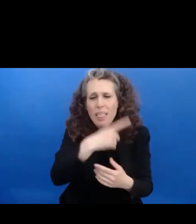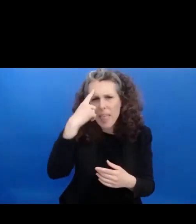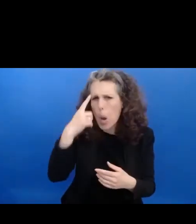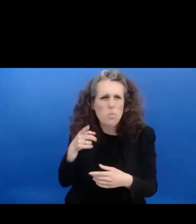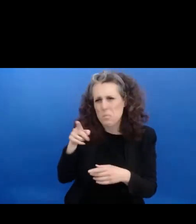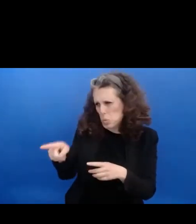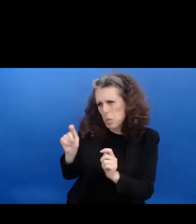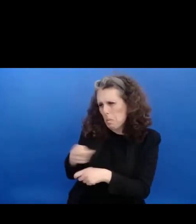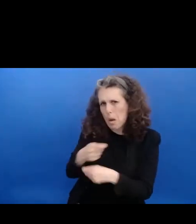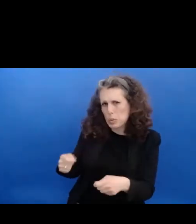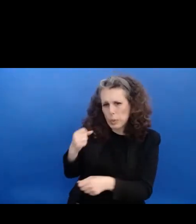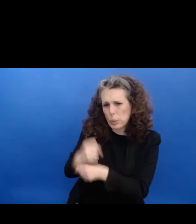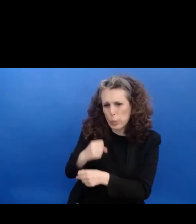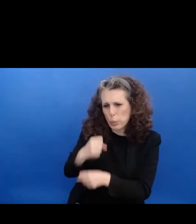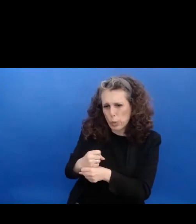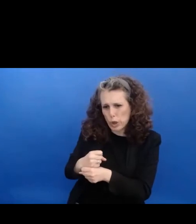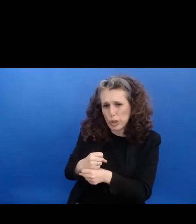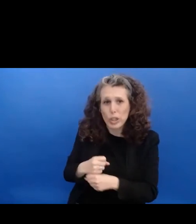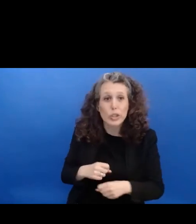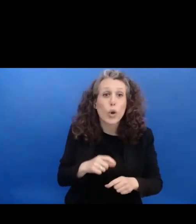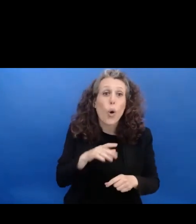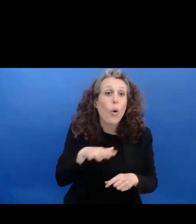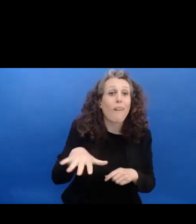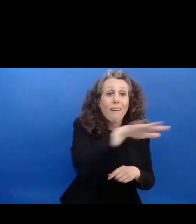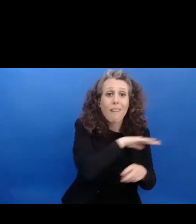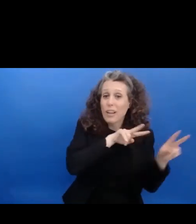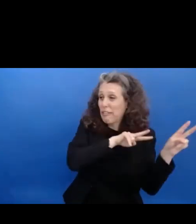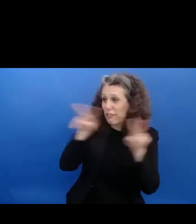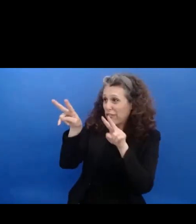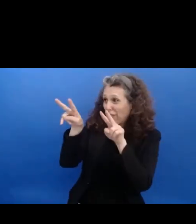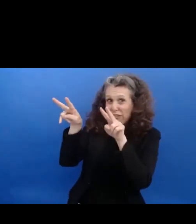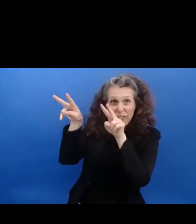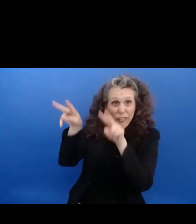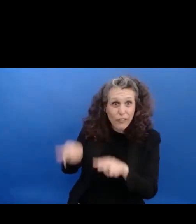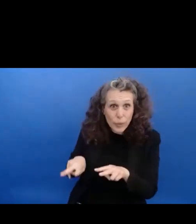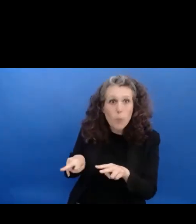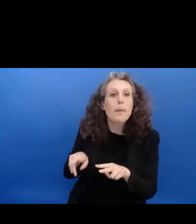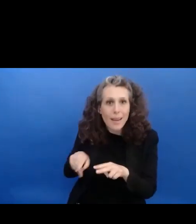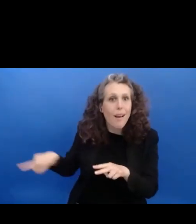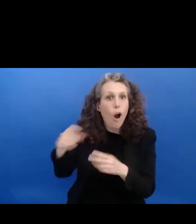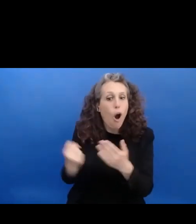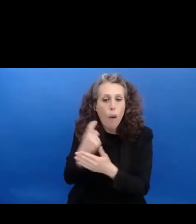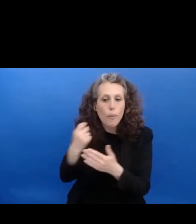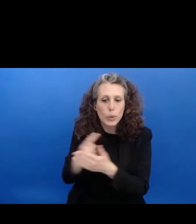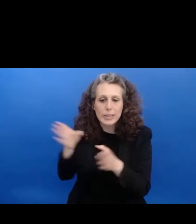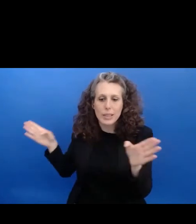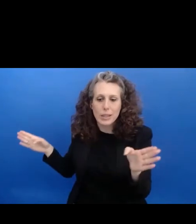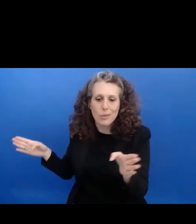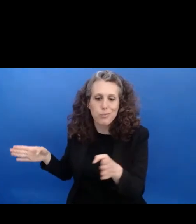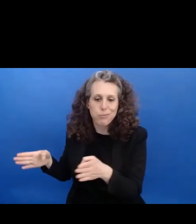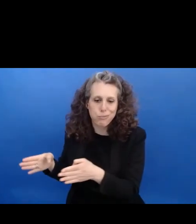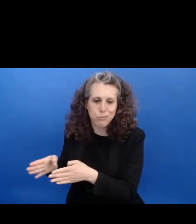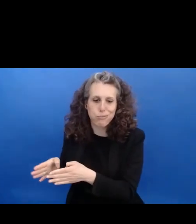needs and misperceptions have narrowed down our access to employment right to employment